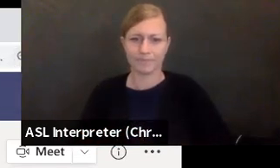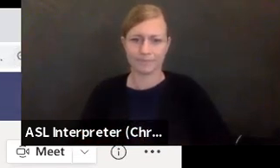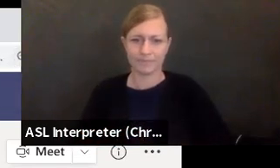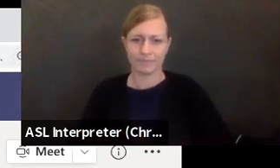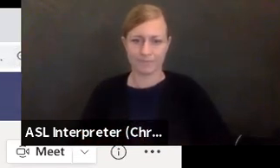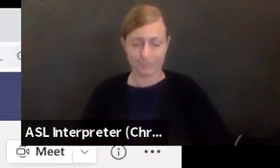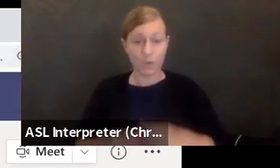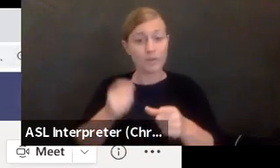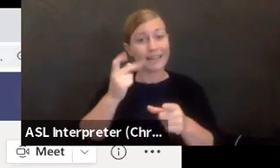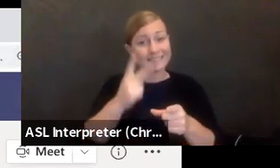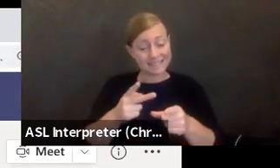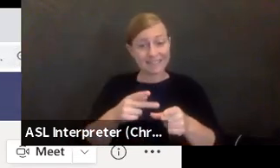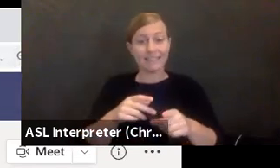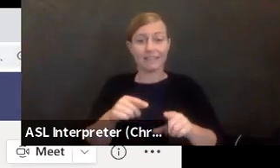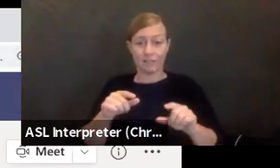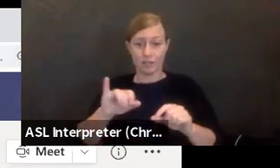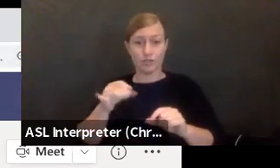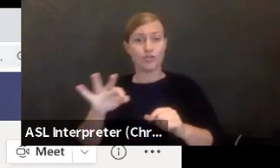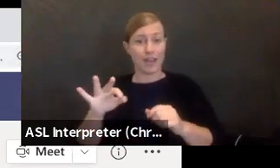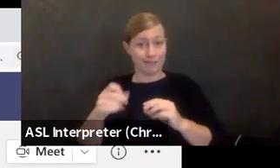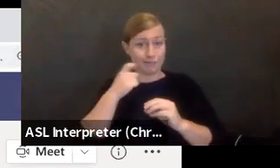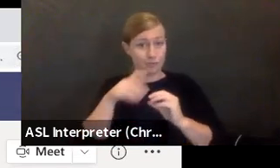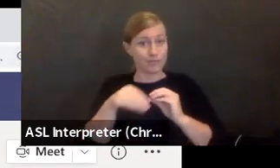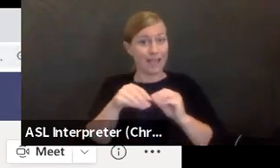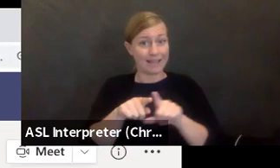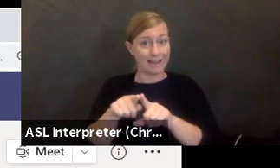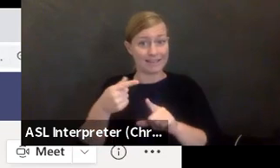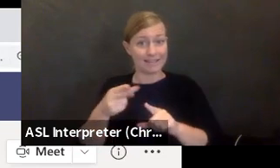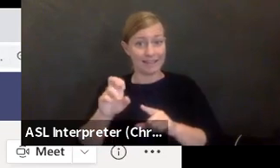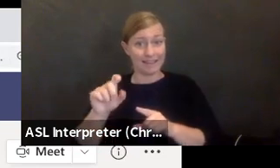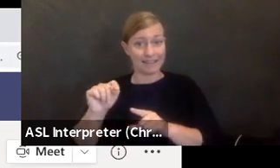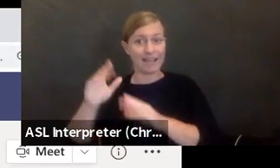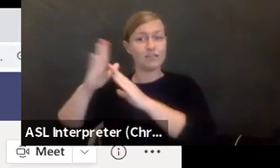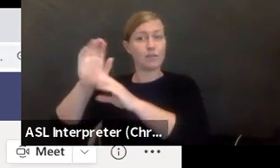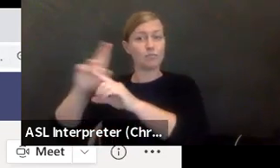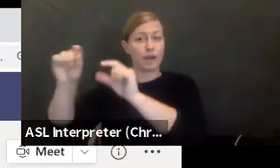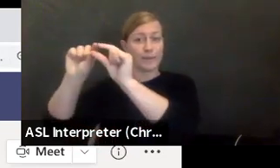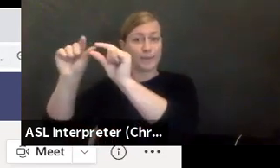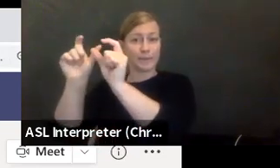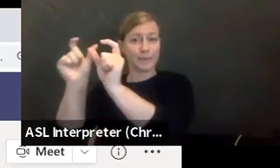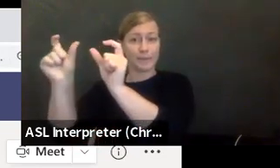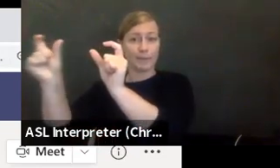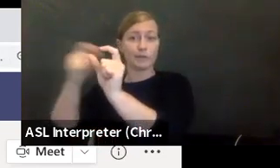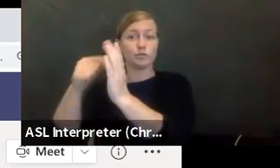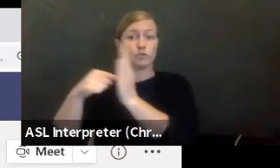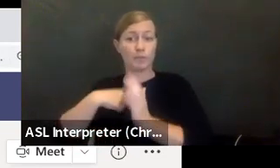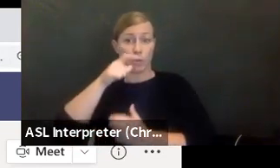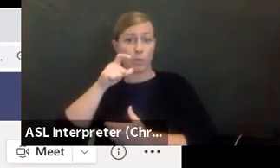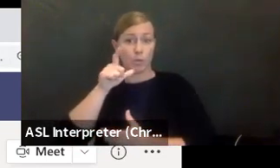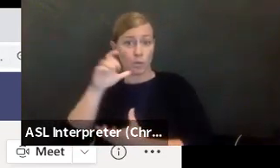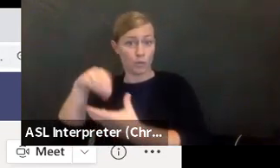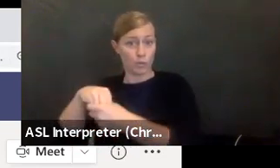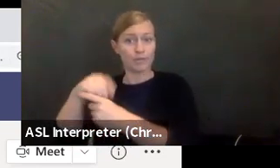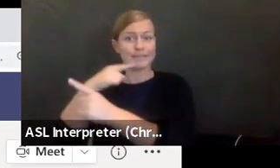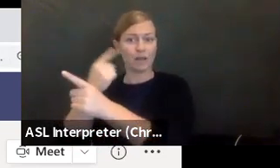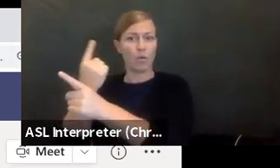but before you post anything, I want to show that I've identified Jeff as a guest and it's identified up here. I'm going to zoom in on my screen.